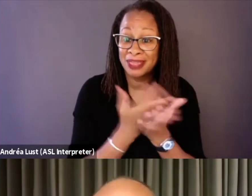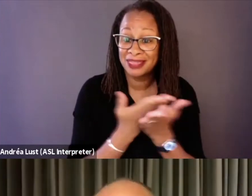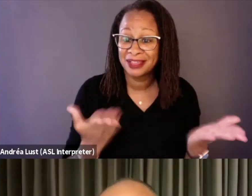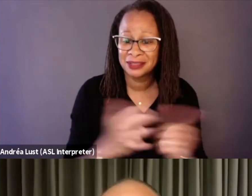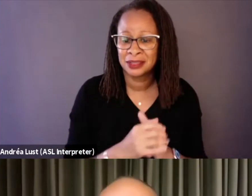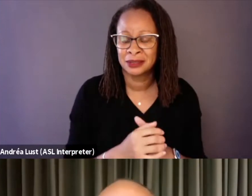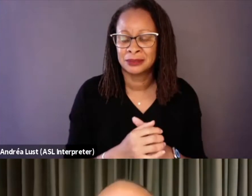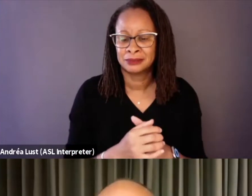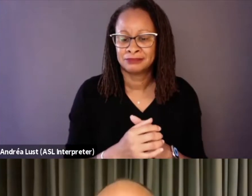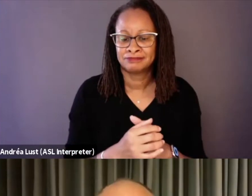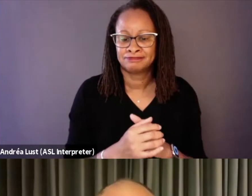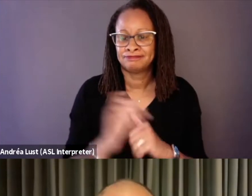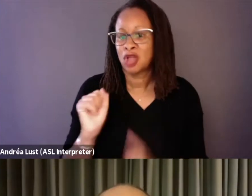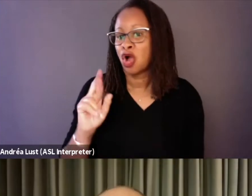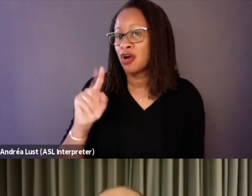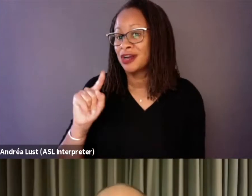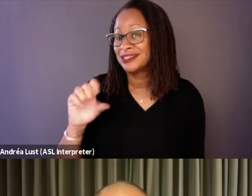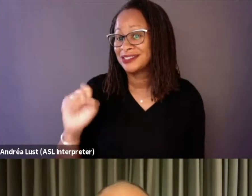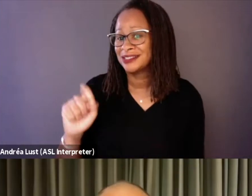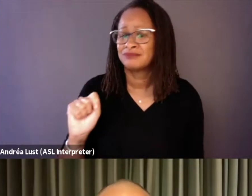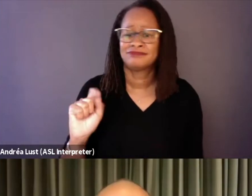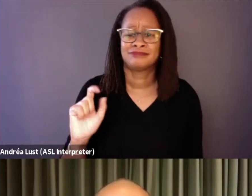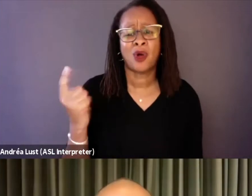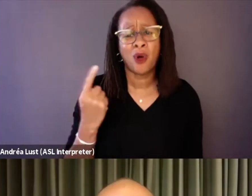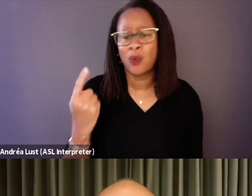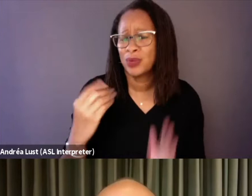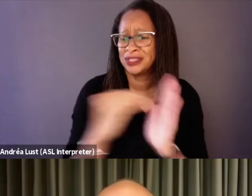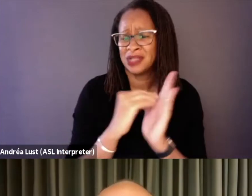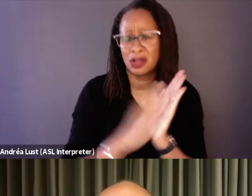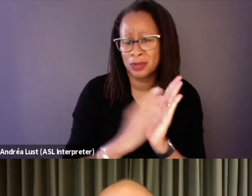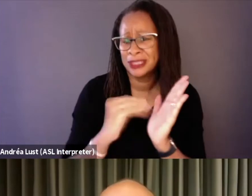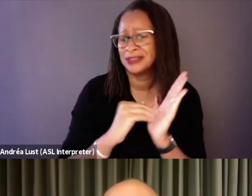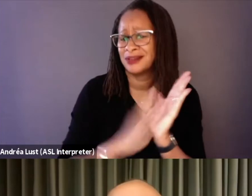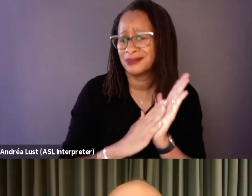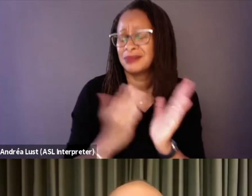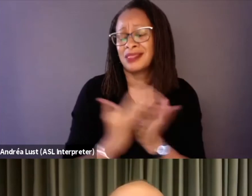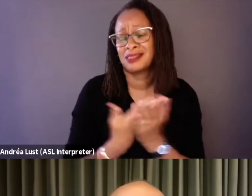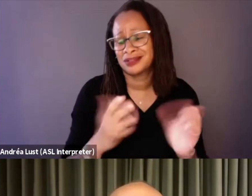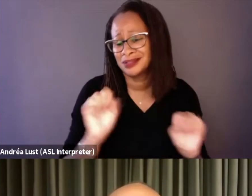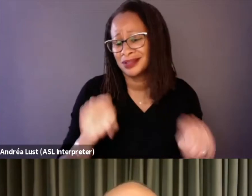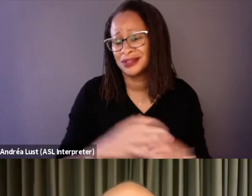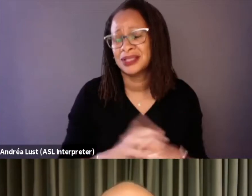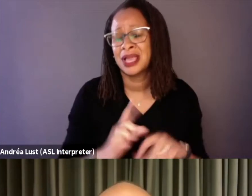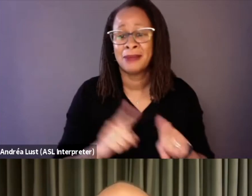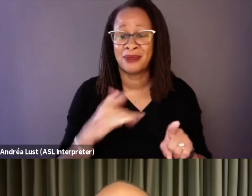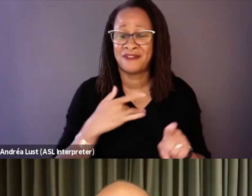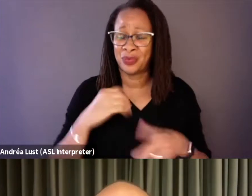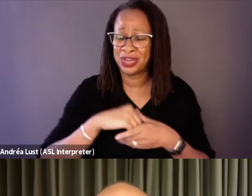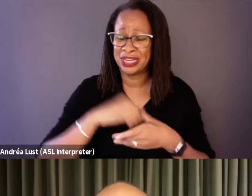Artists are always documenting, aren't they? but it just feels like we are in an age of documentation.